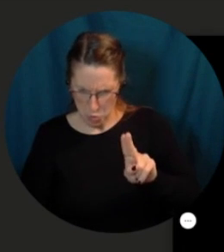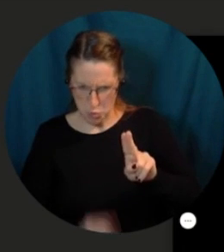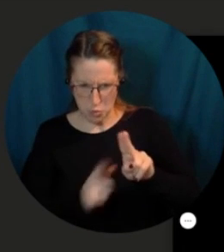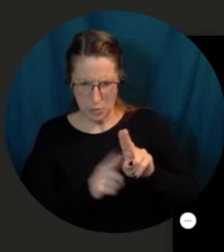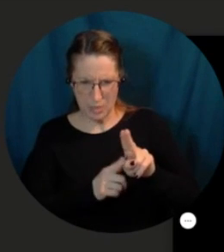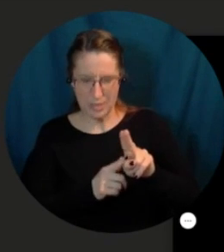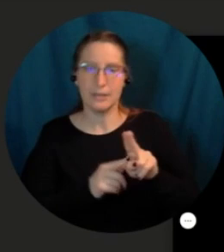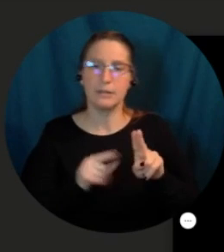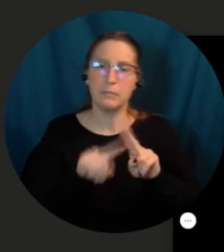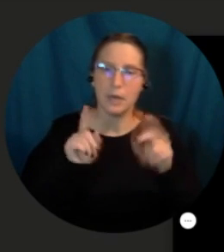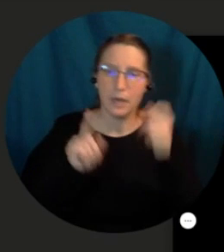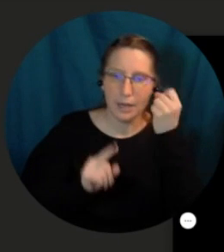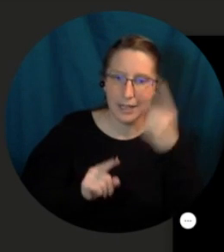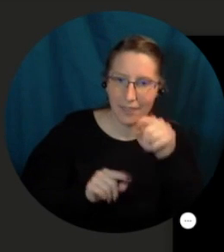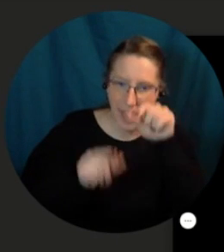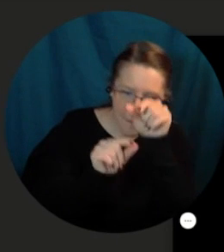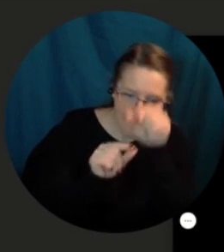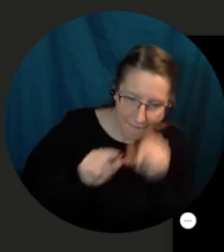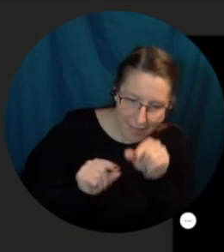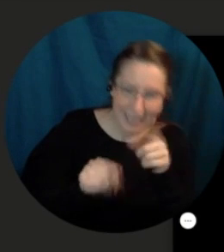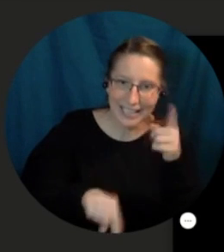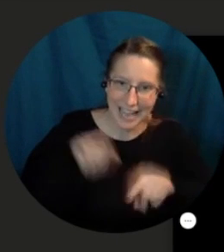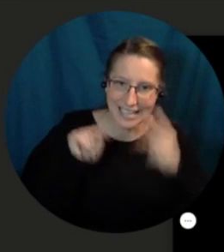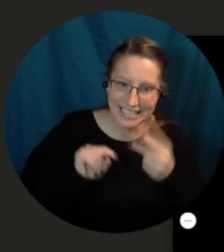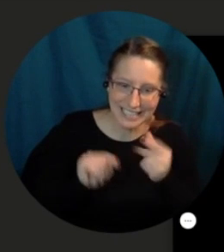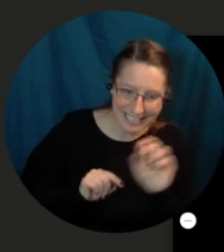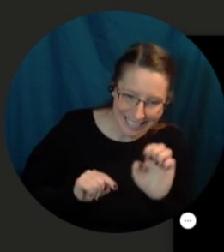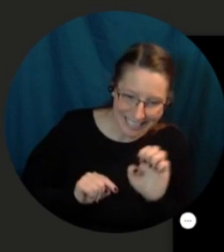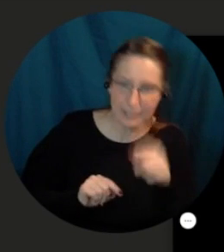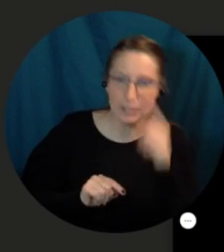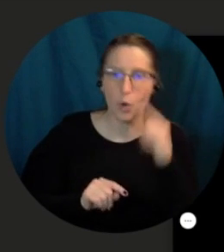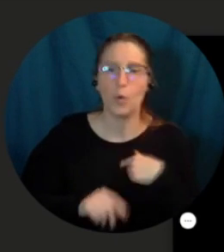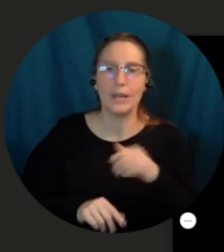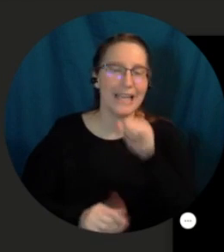And you can't see the E. When I figured out